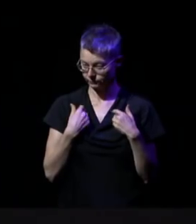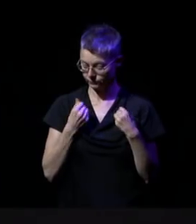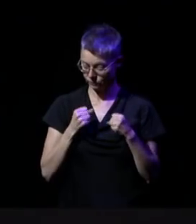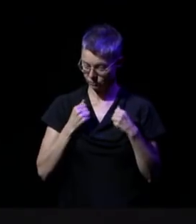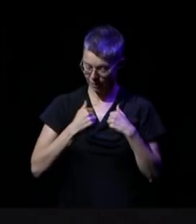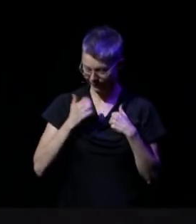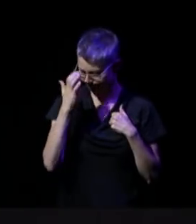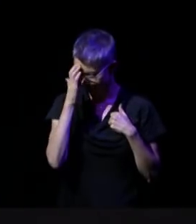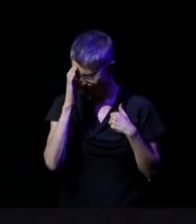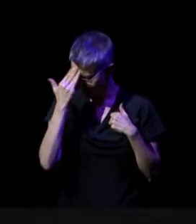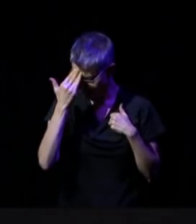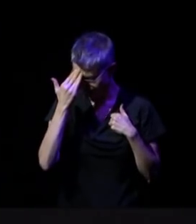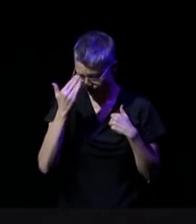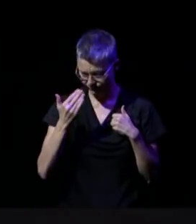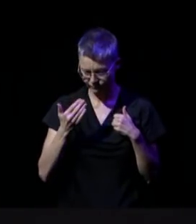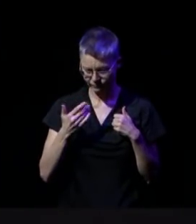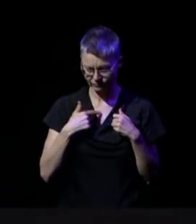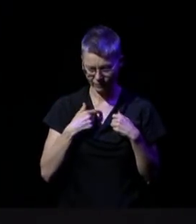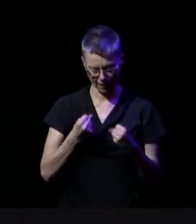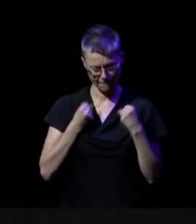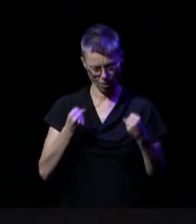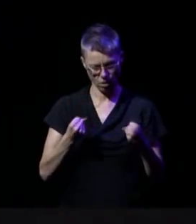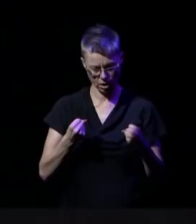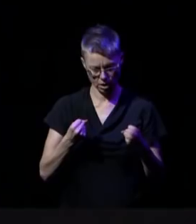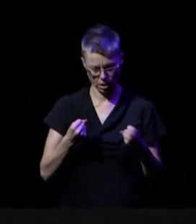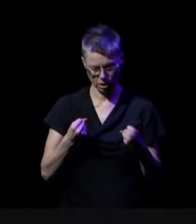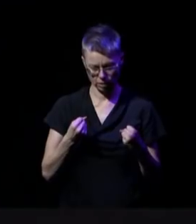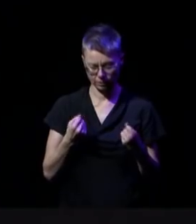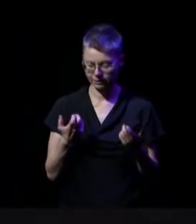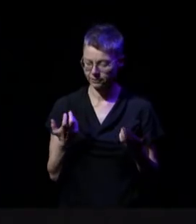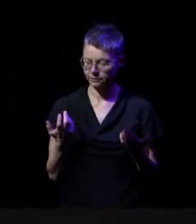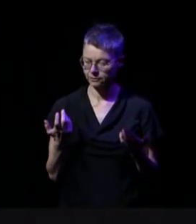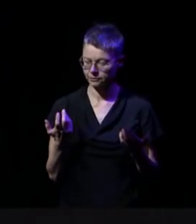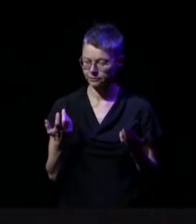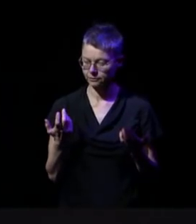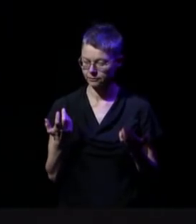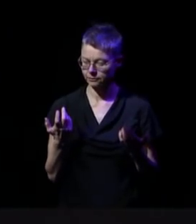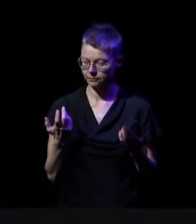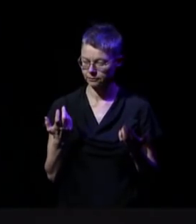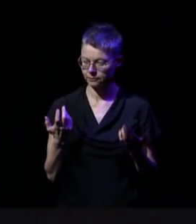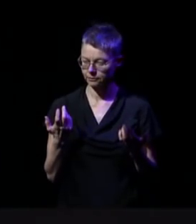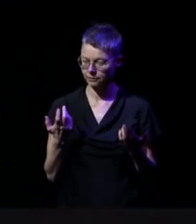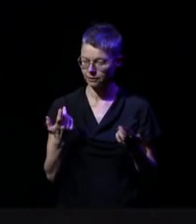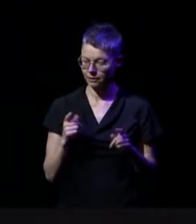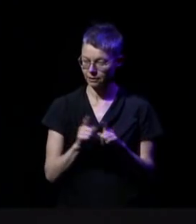our own power, our own, you know. Again, it's as simple as changing the channel, you know.